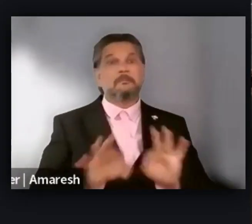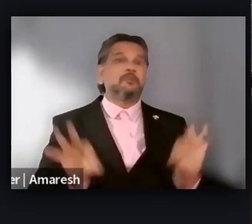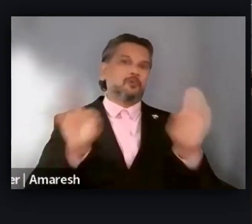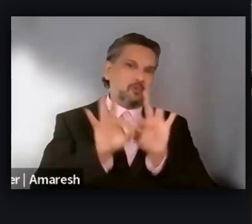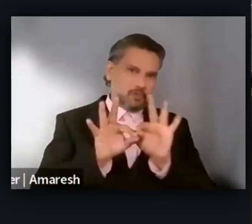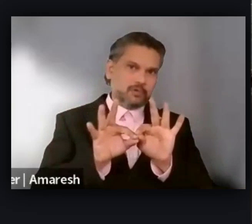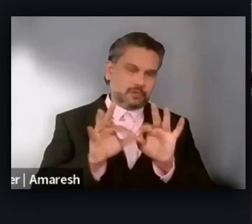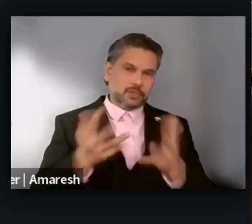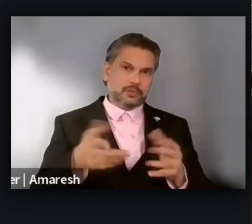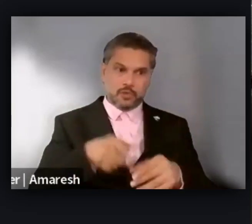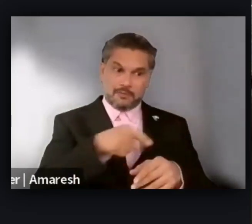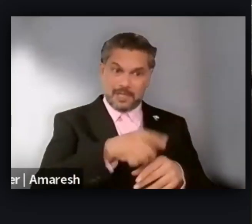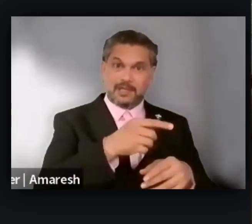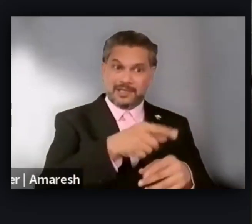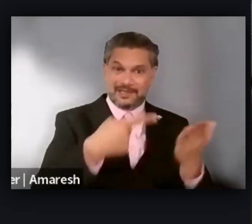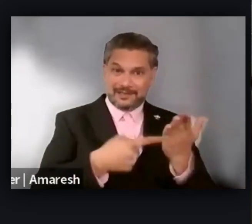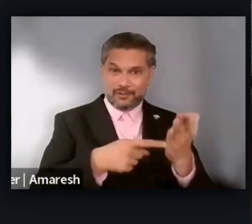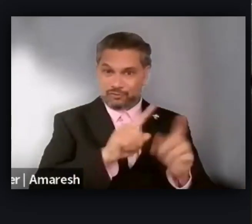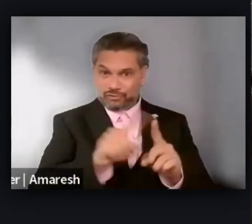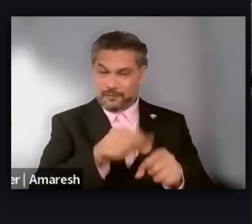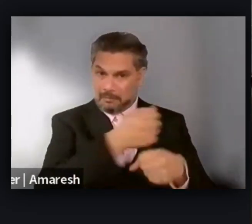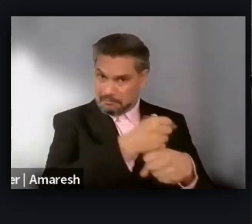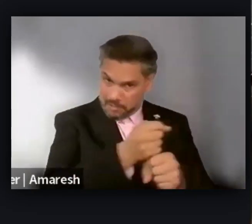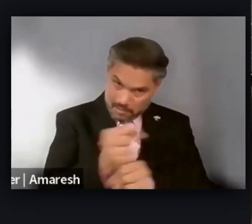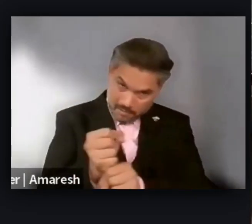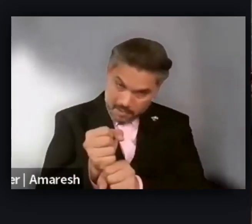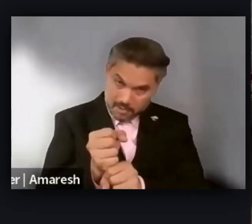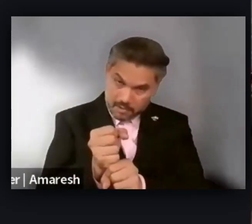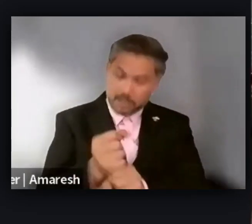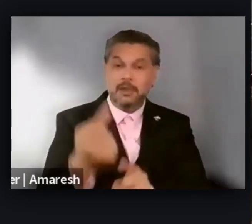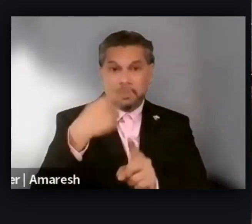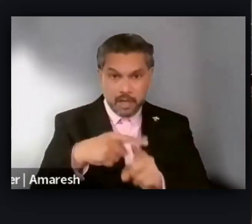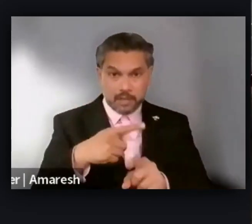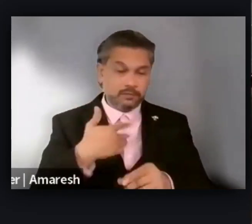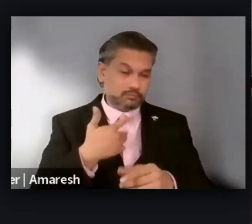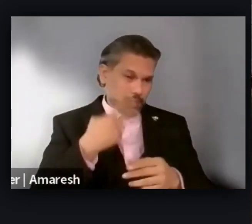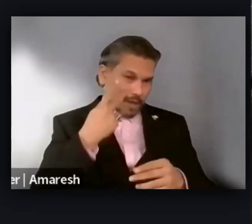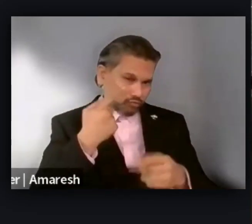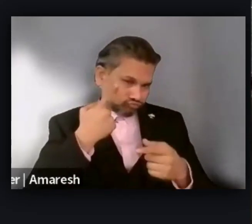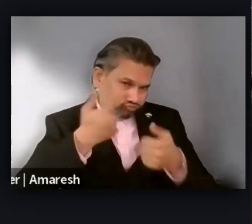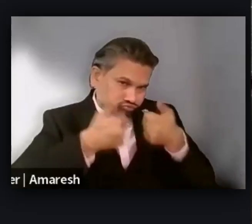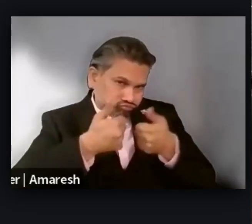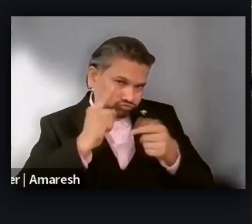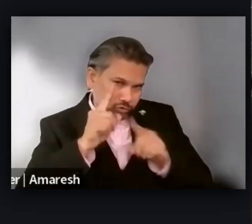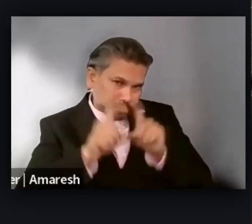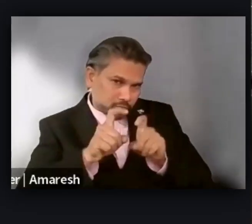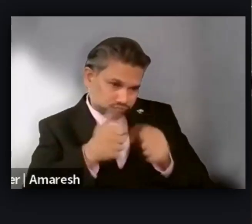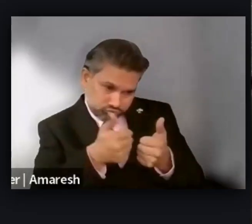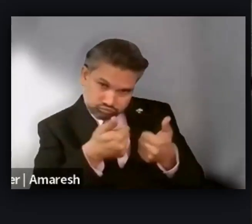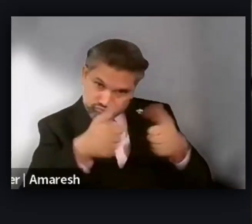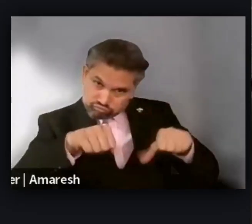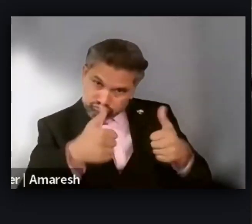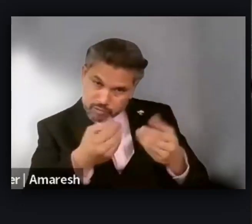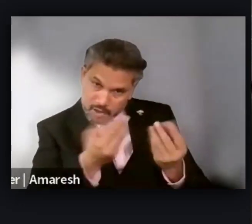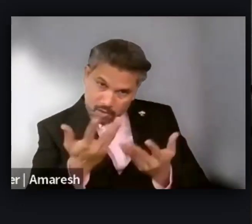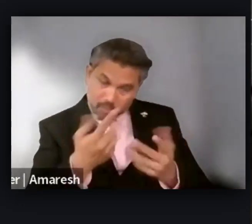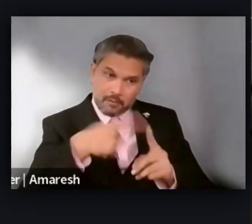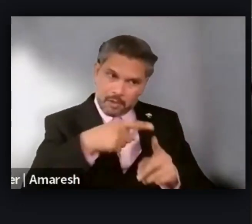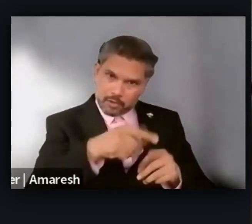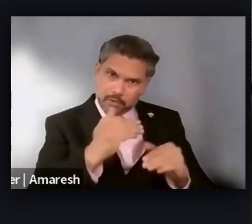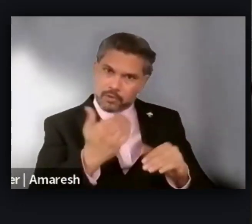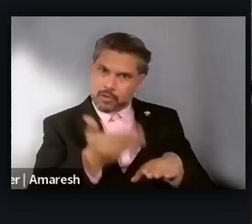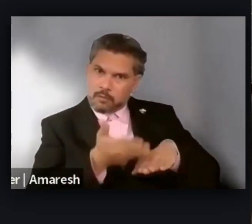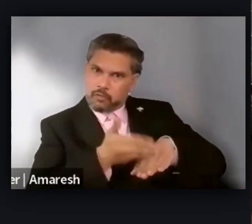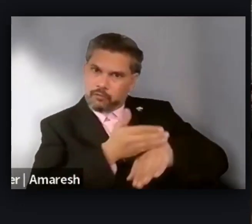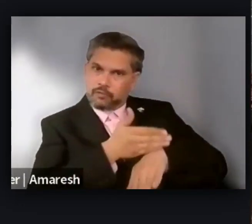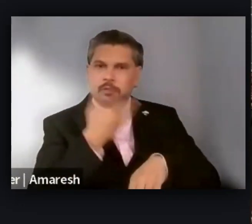important in not only developing the systems, but also improving testing and also further developing